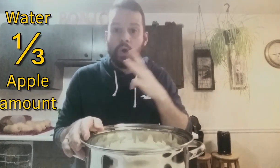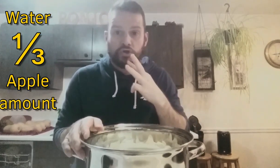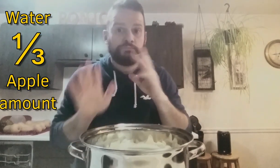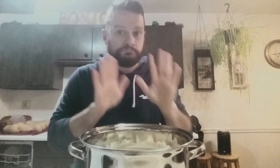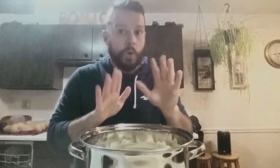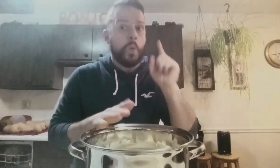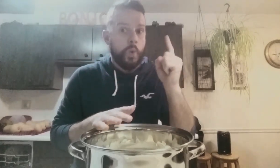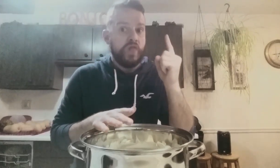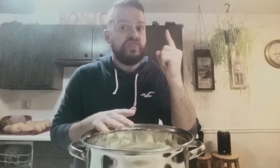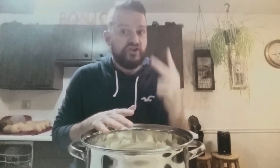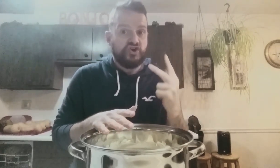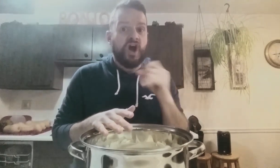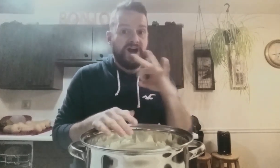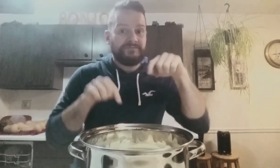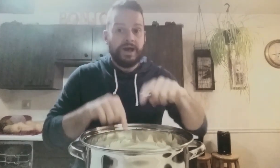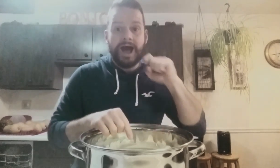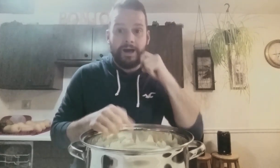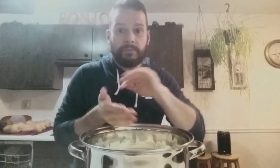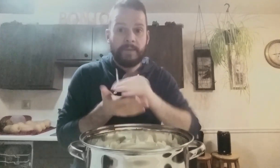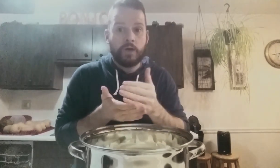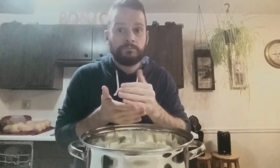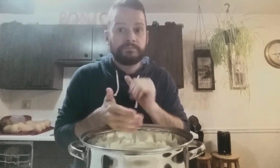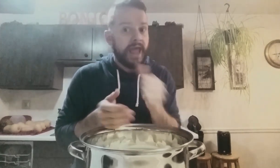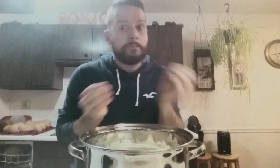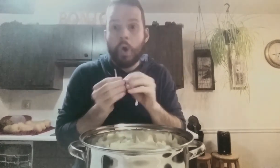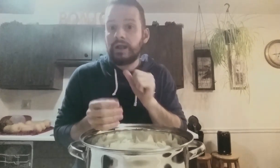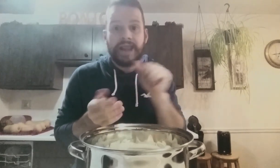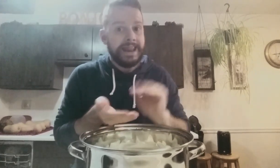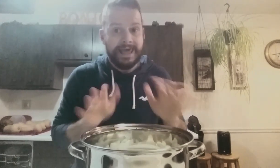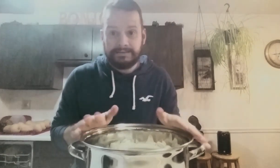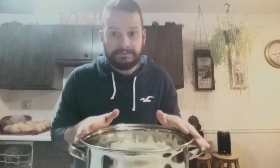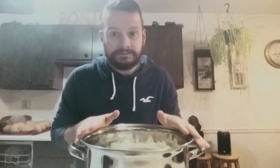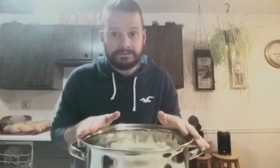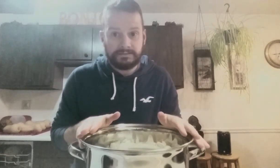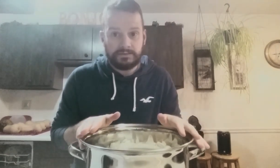The water has to be a third of the apple amount. Not more or less.